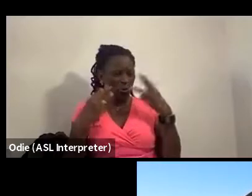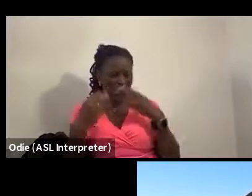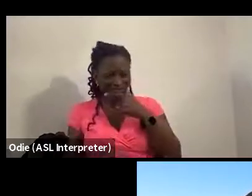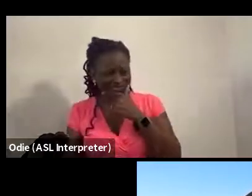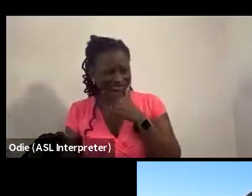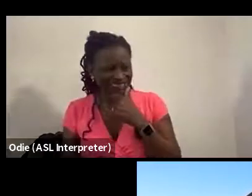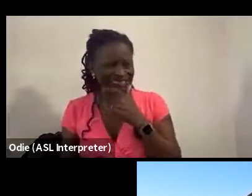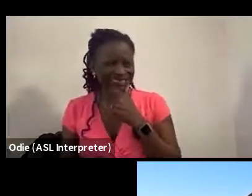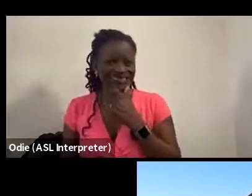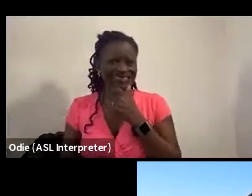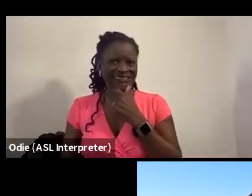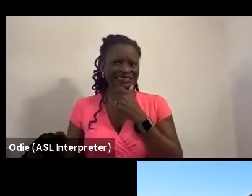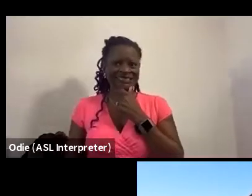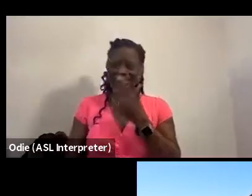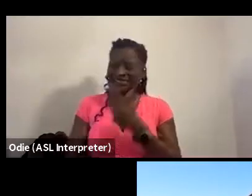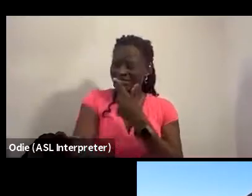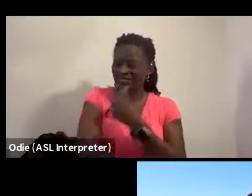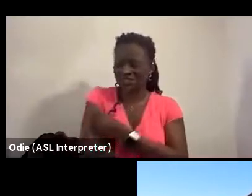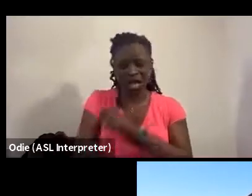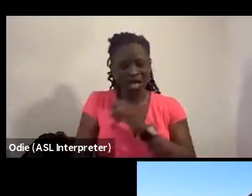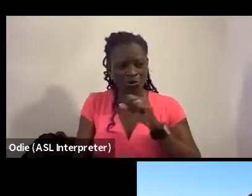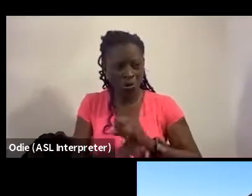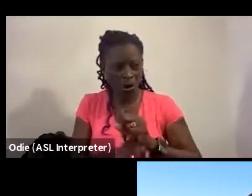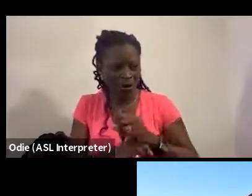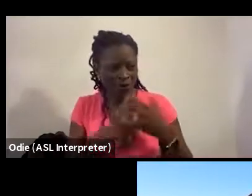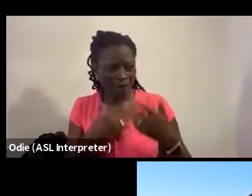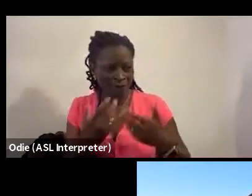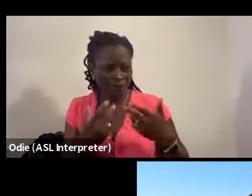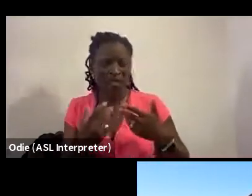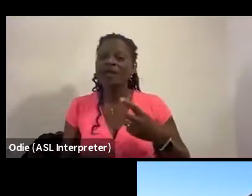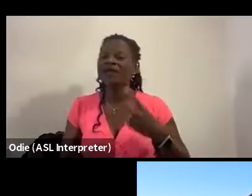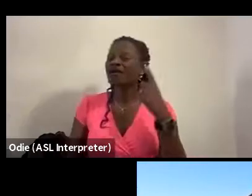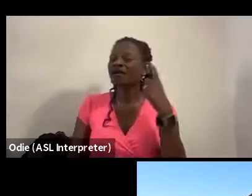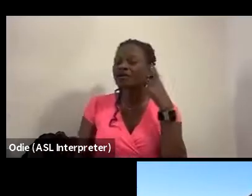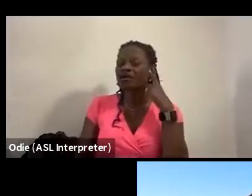So when I hear that somebody had a fever or is responding with a little bit of